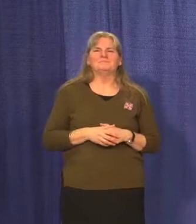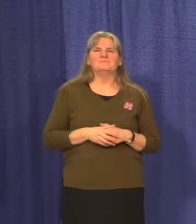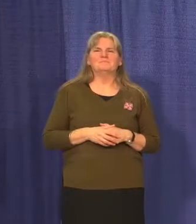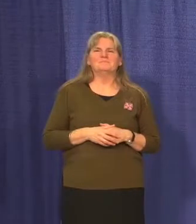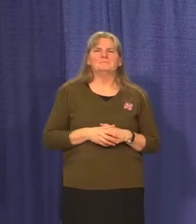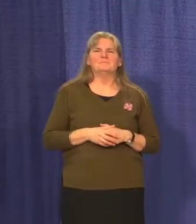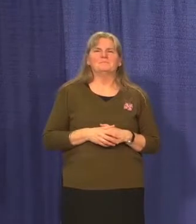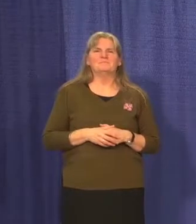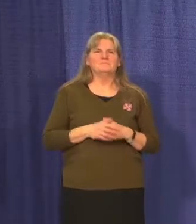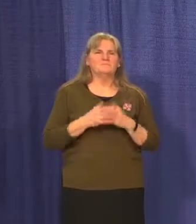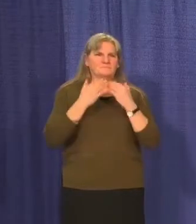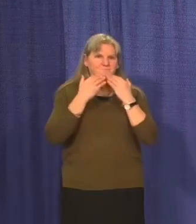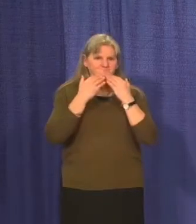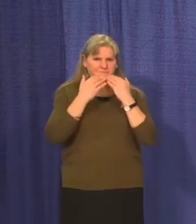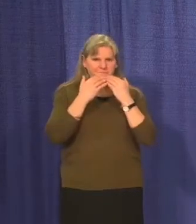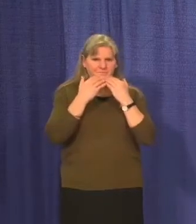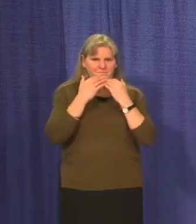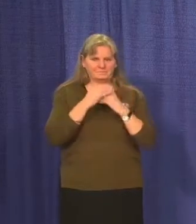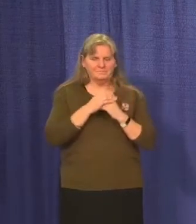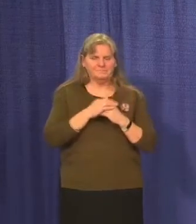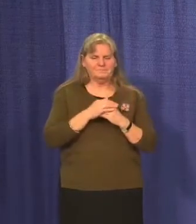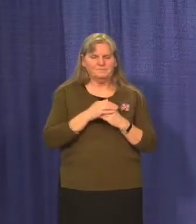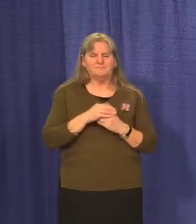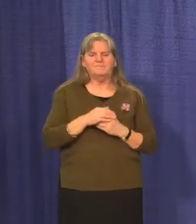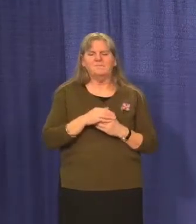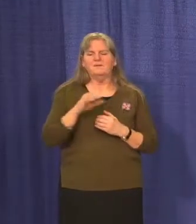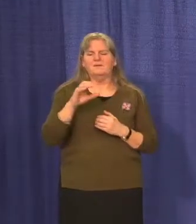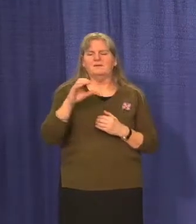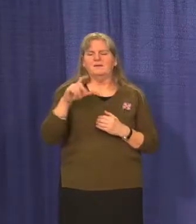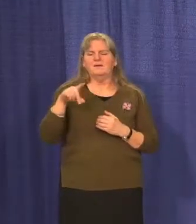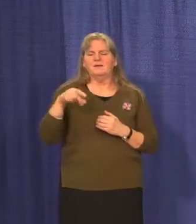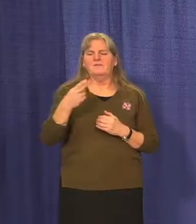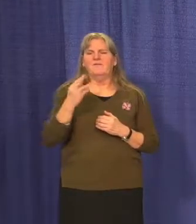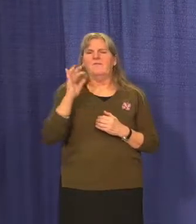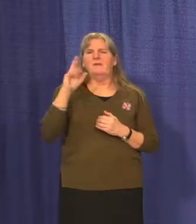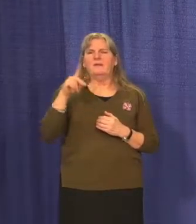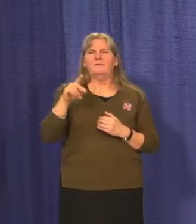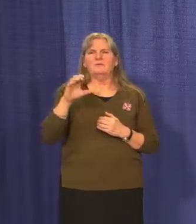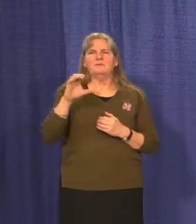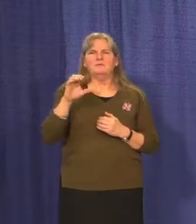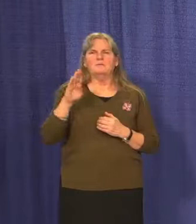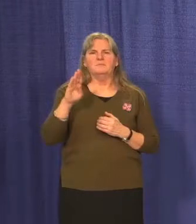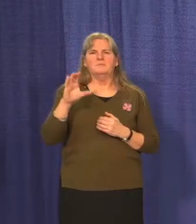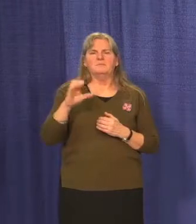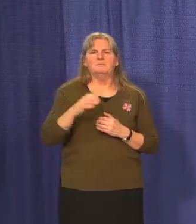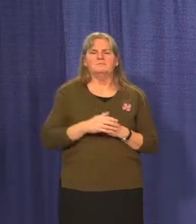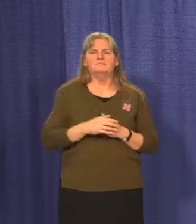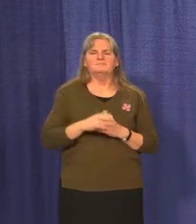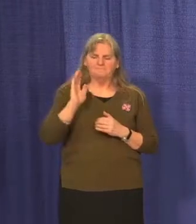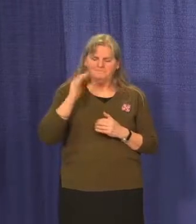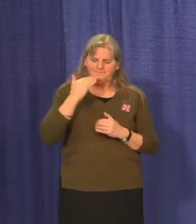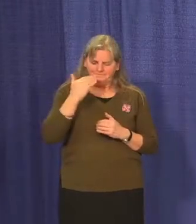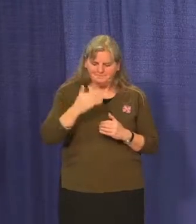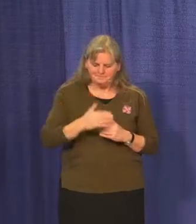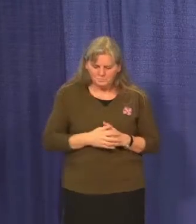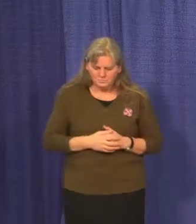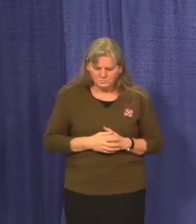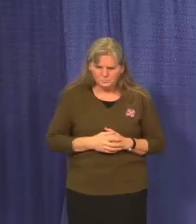Pat: Thank you, John. We will move now to Philippe, CBC. Reporter: Thank you.